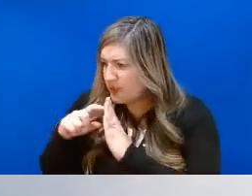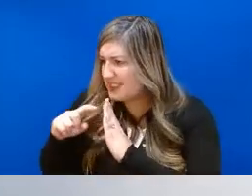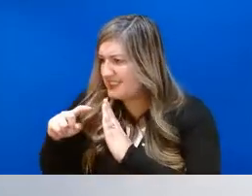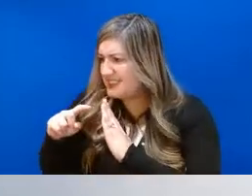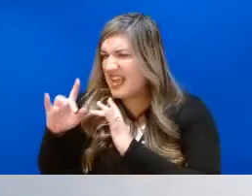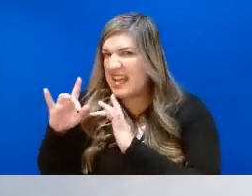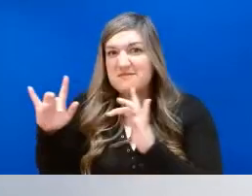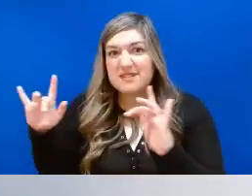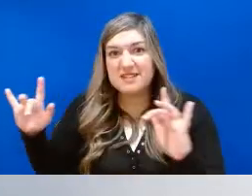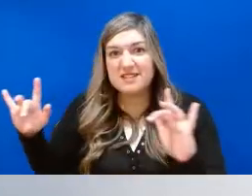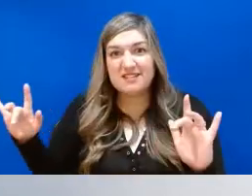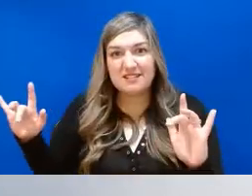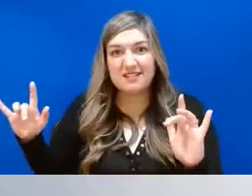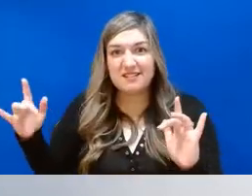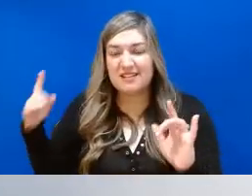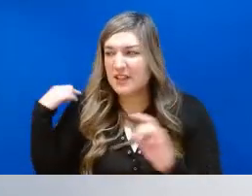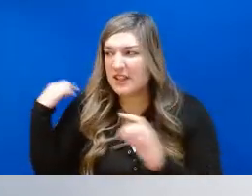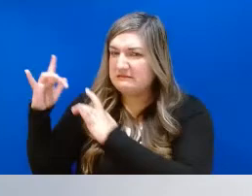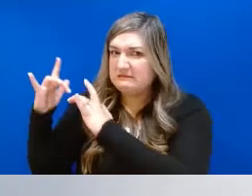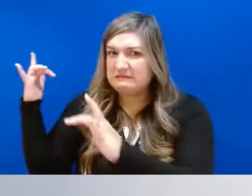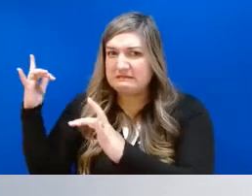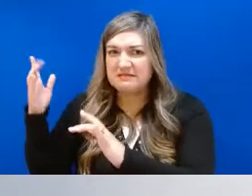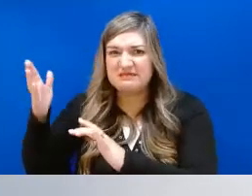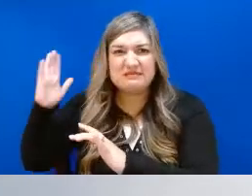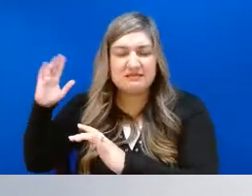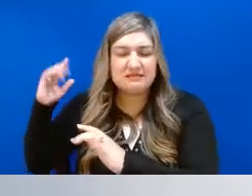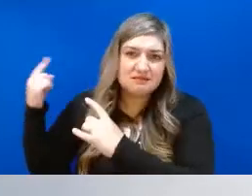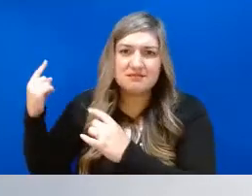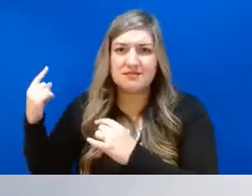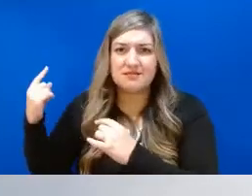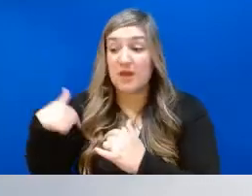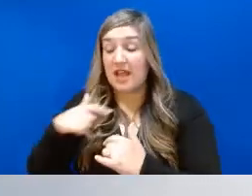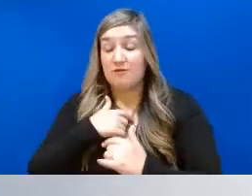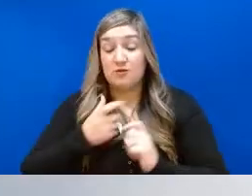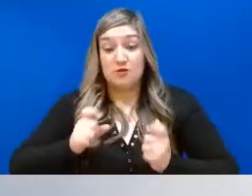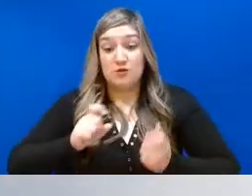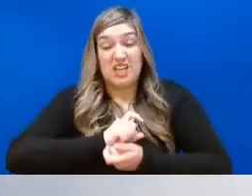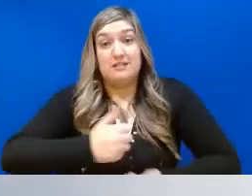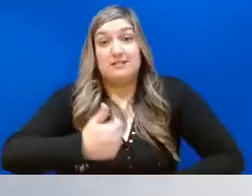to change our sense of self and redefining ourselves.